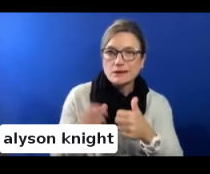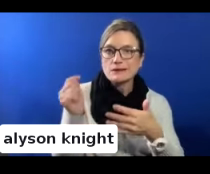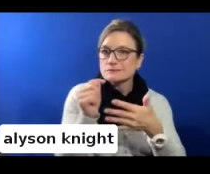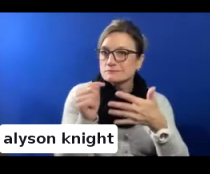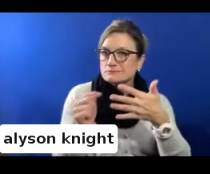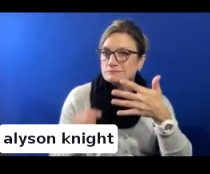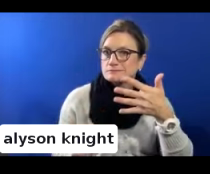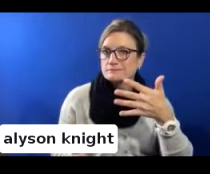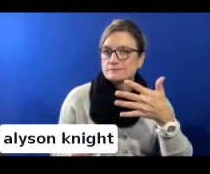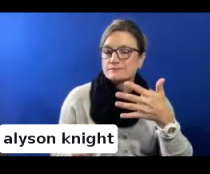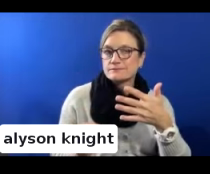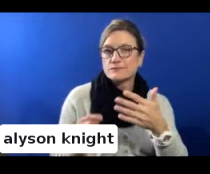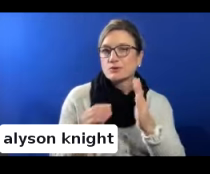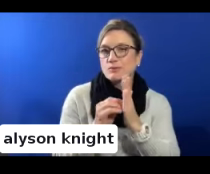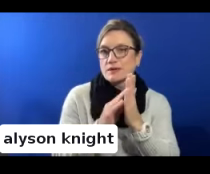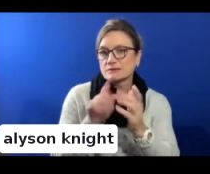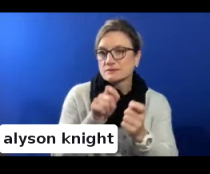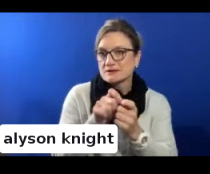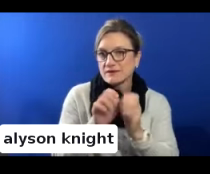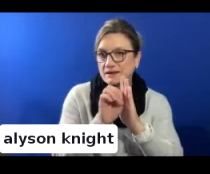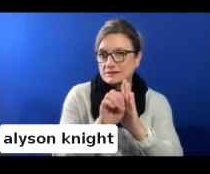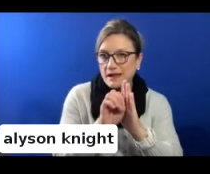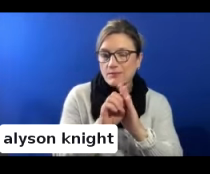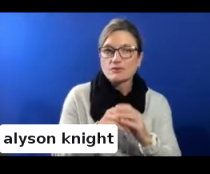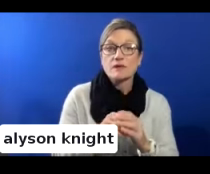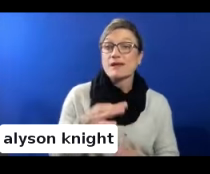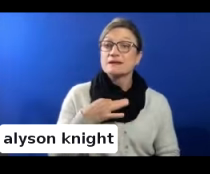By way of example, you could have staffing changes, lack of